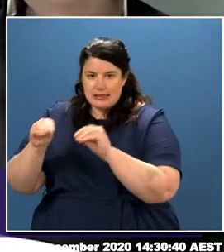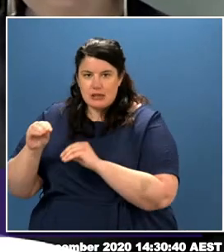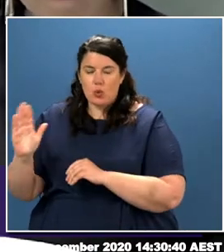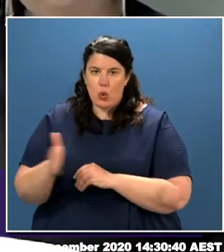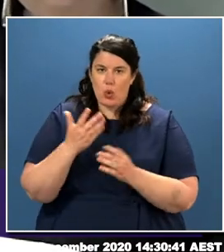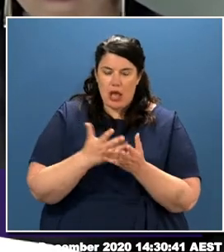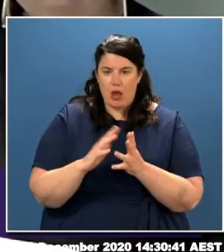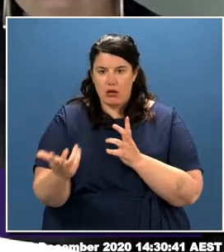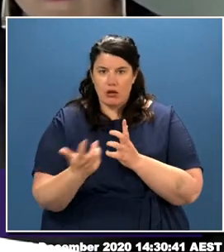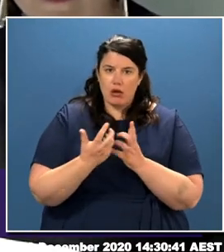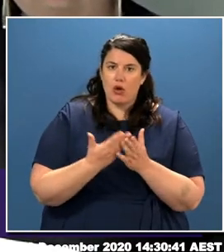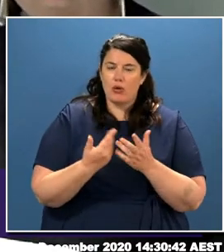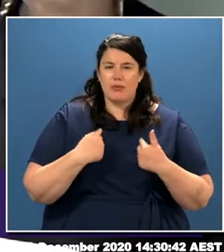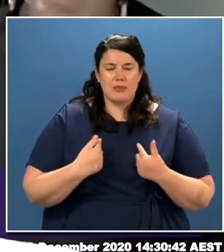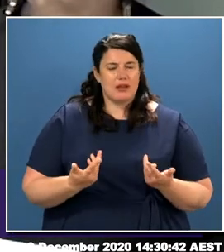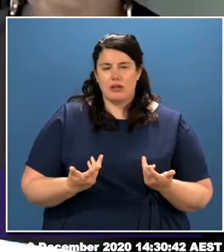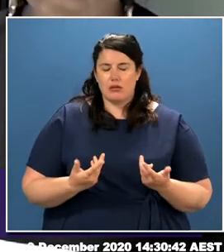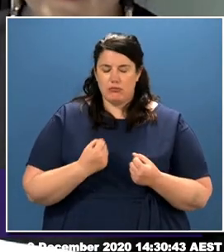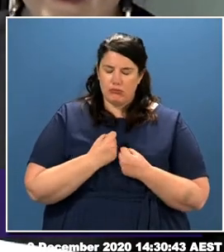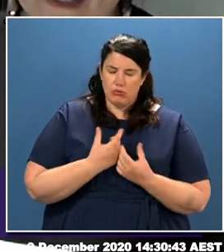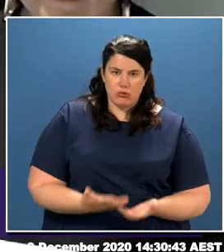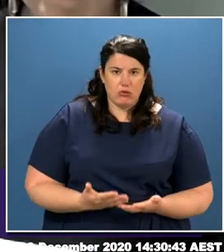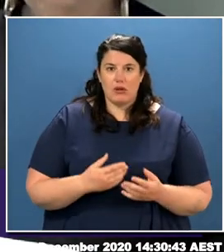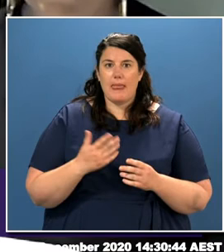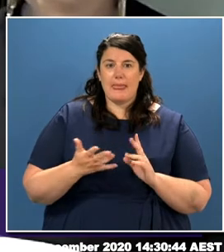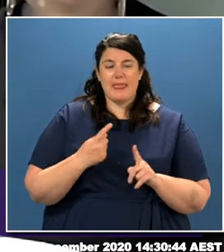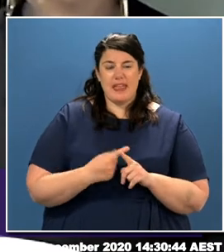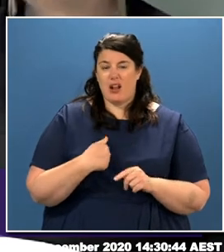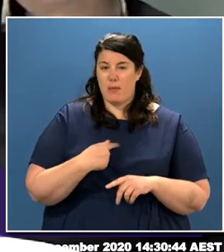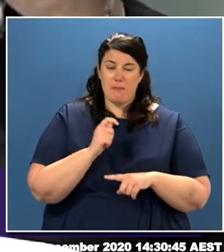And people then decide not to ask for what they need because they do need